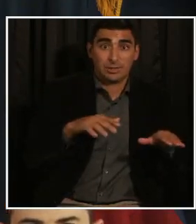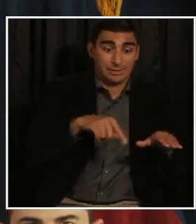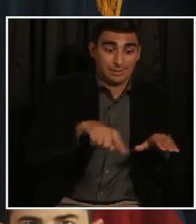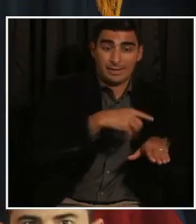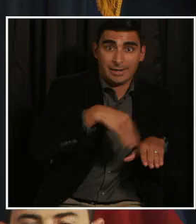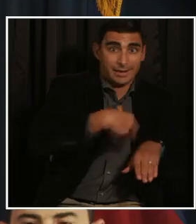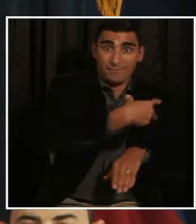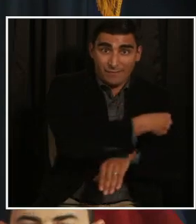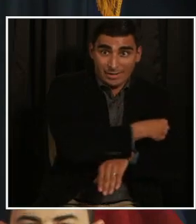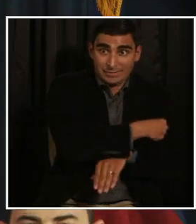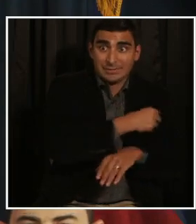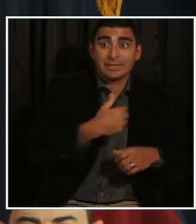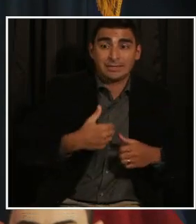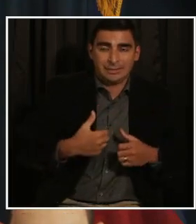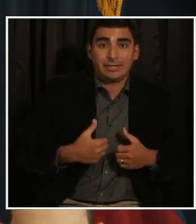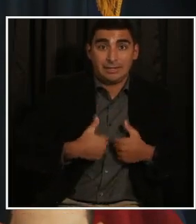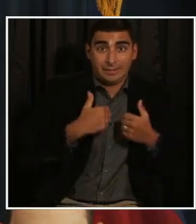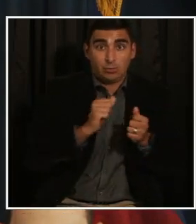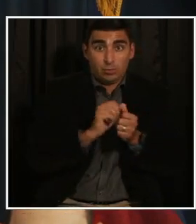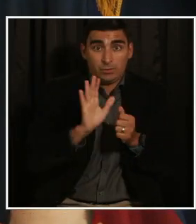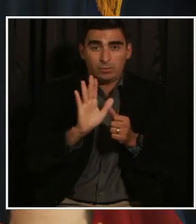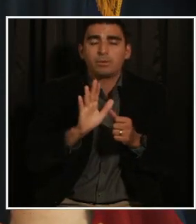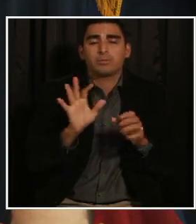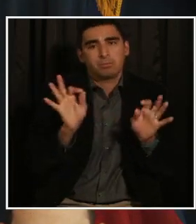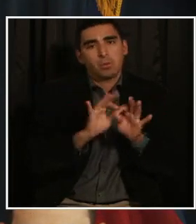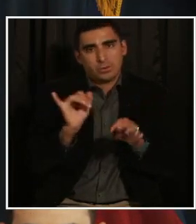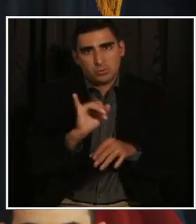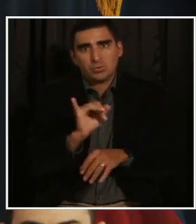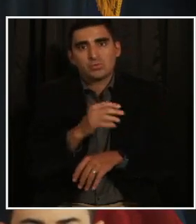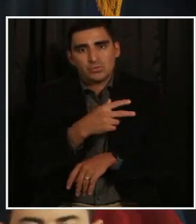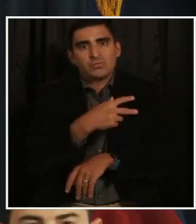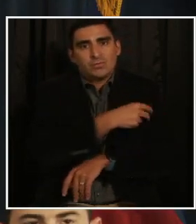this is uh this is erica meltzer from chalkbeat um with what we've seen